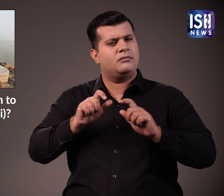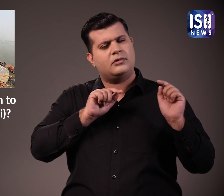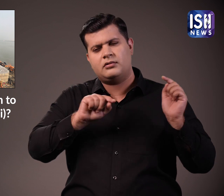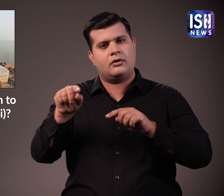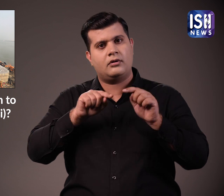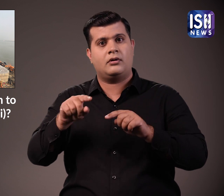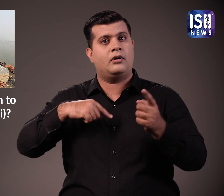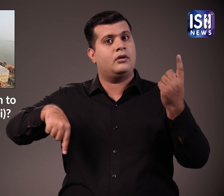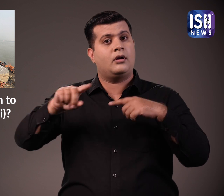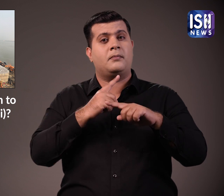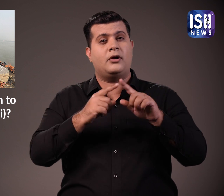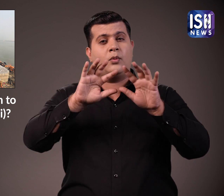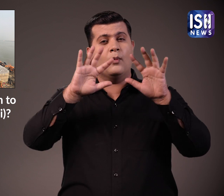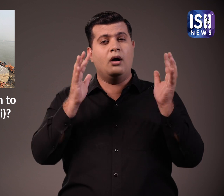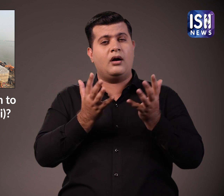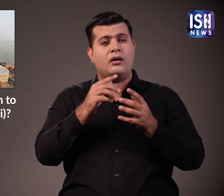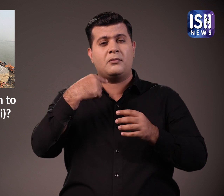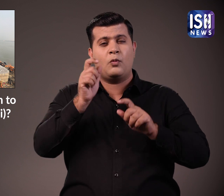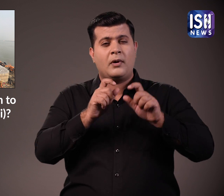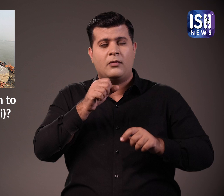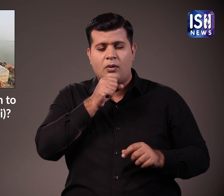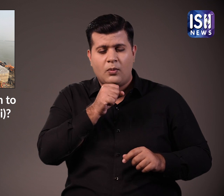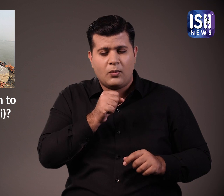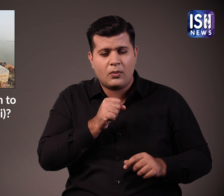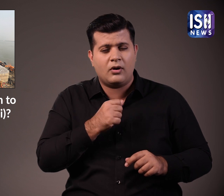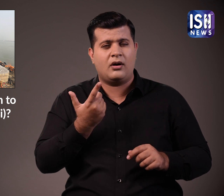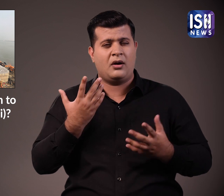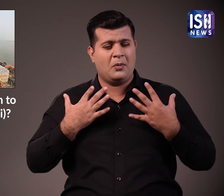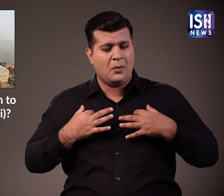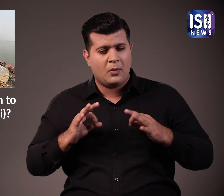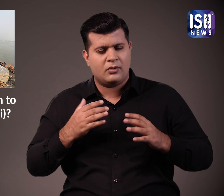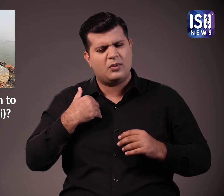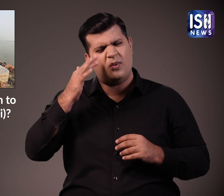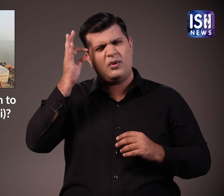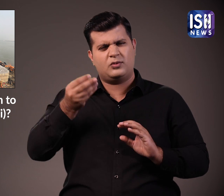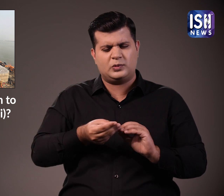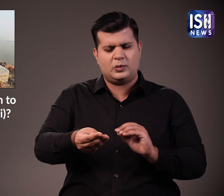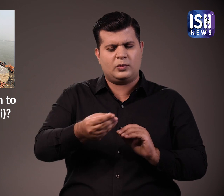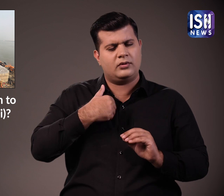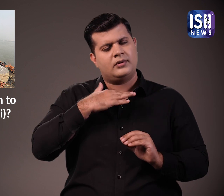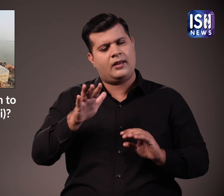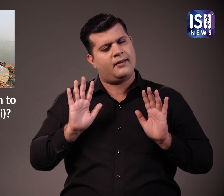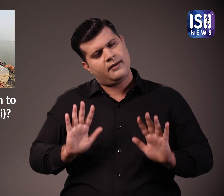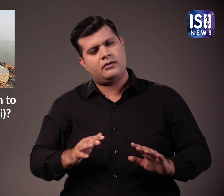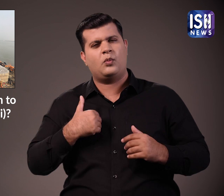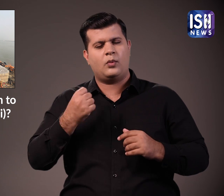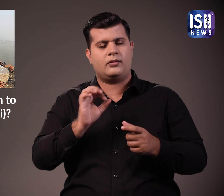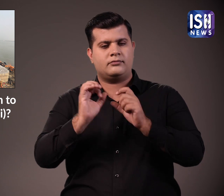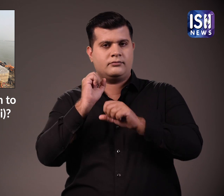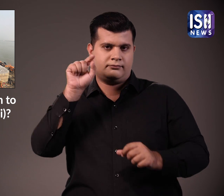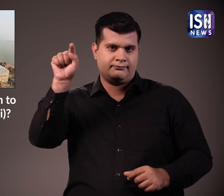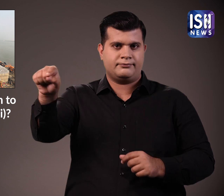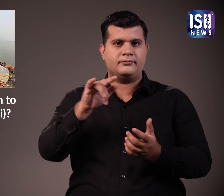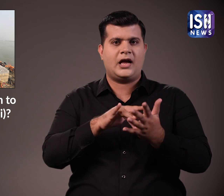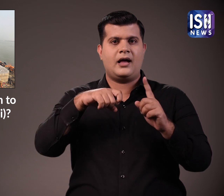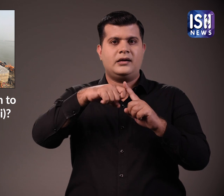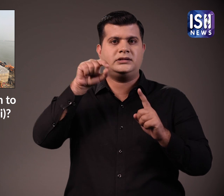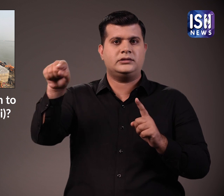People from around the world come to stay in Kashi in their last days so that they can be creamted in Kashi.